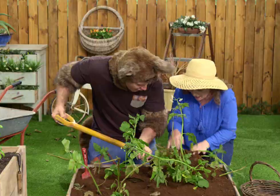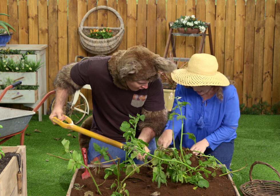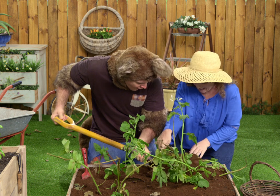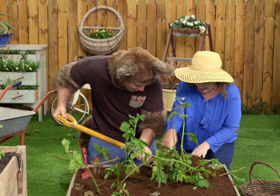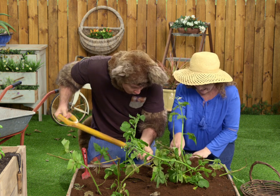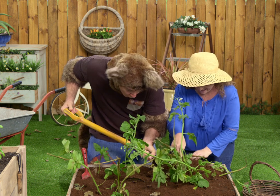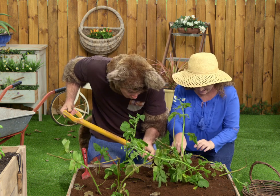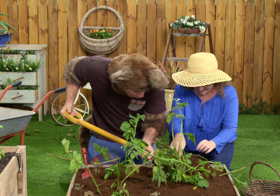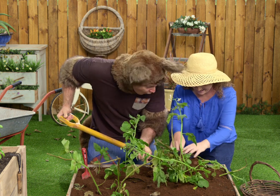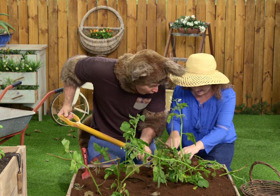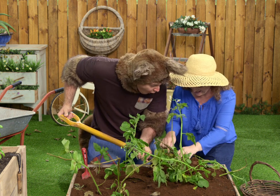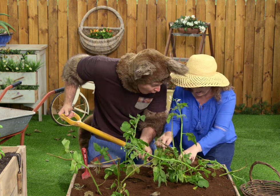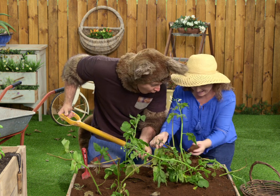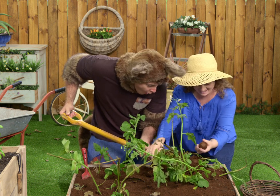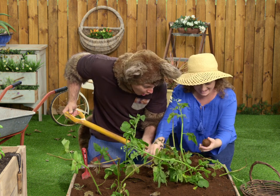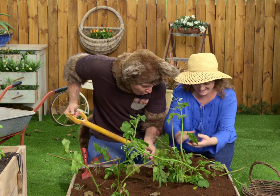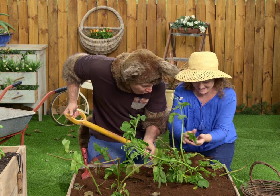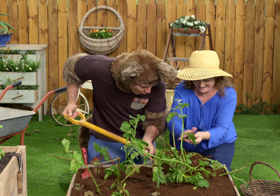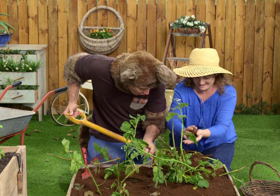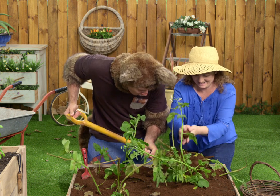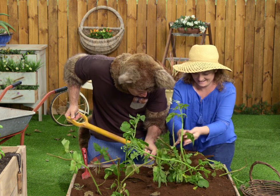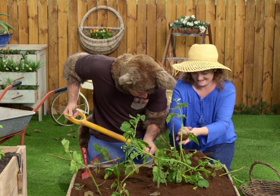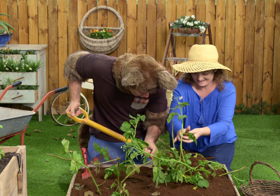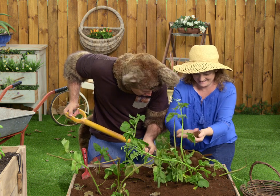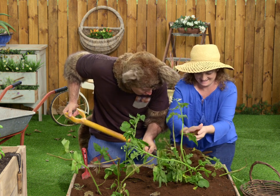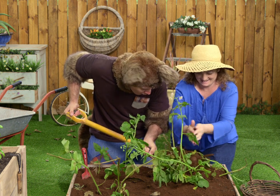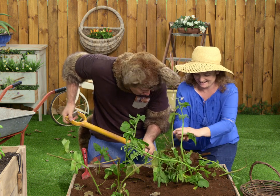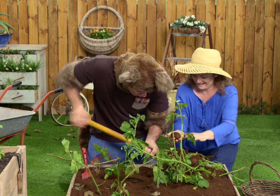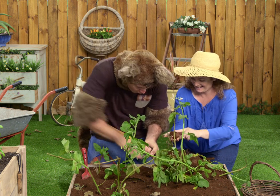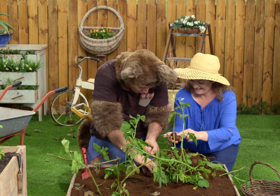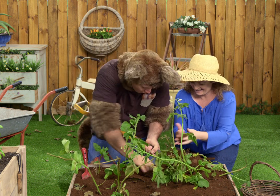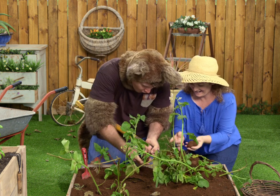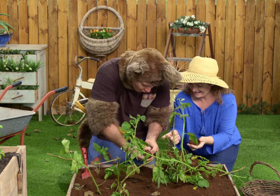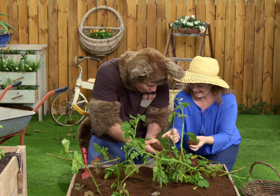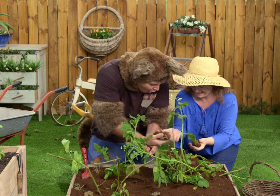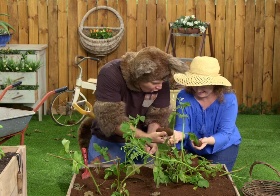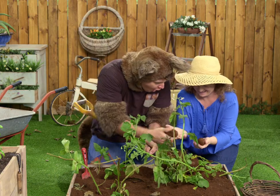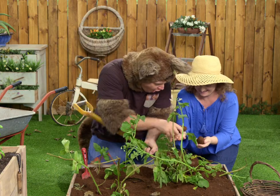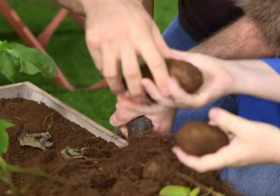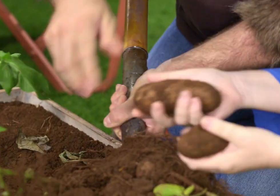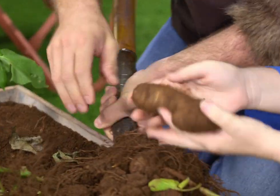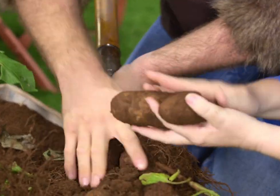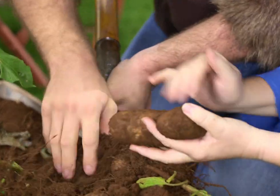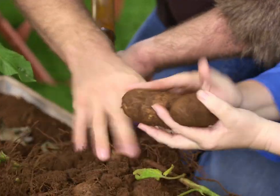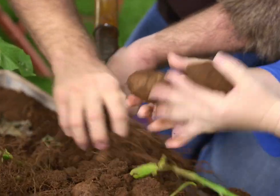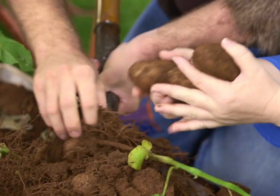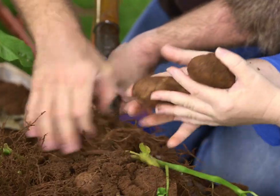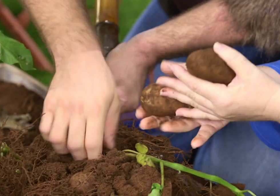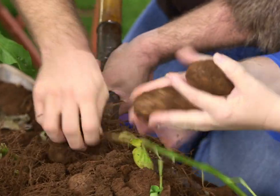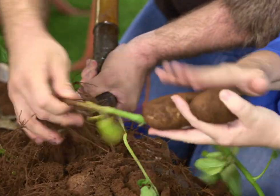Bring it up now. Oh! Oh! Look! Oh!